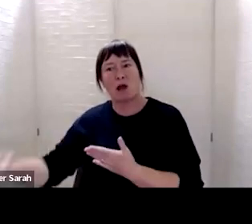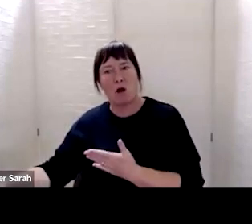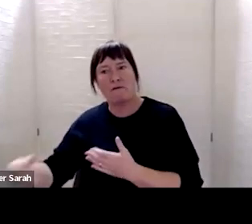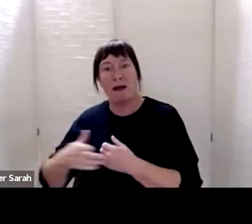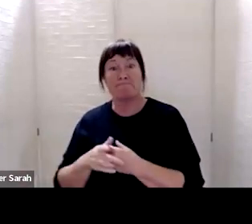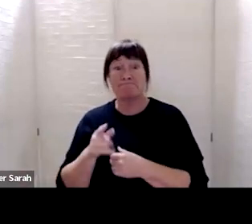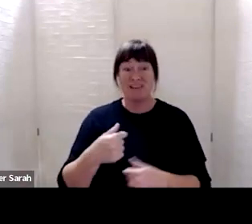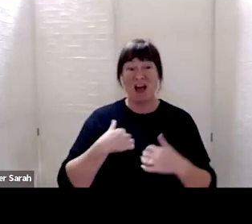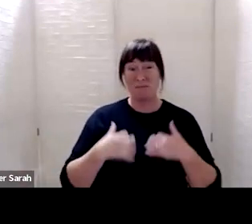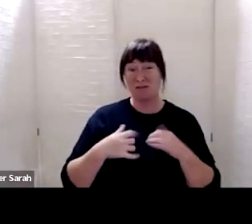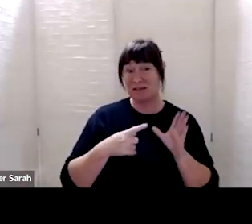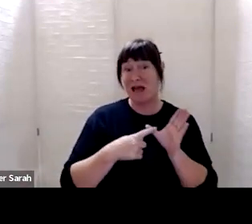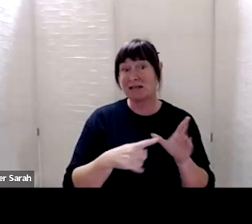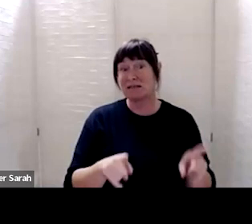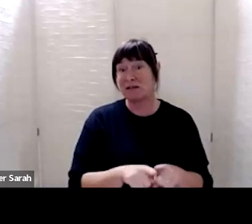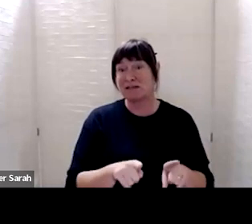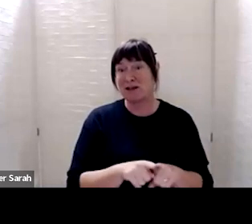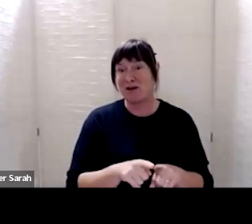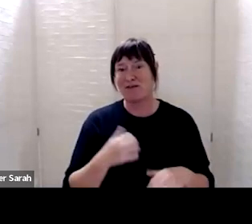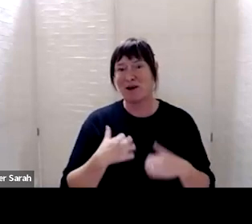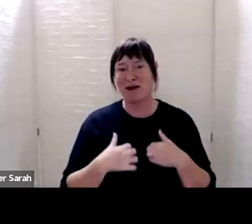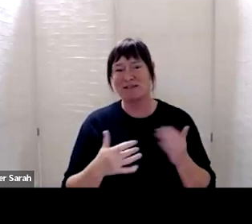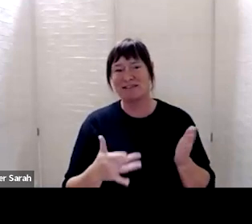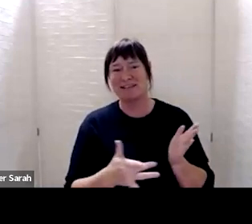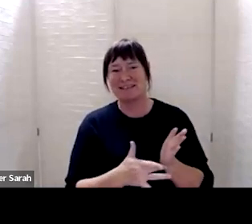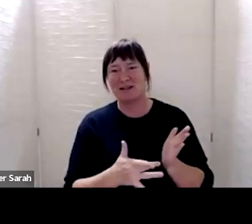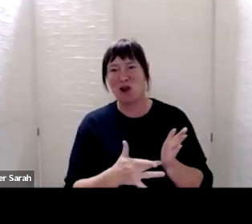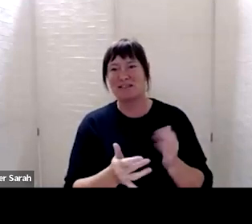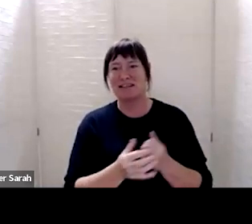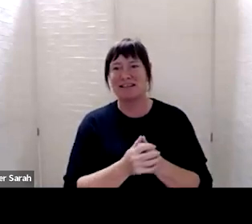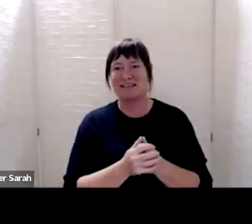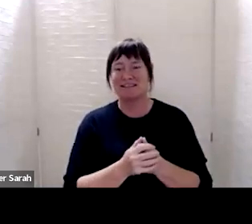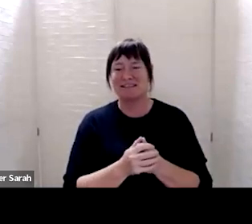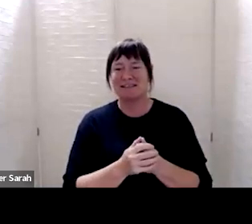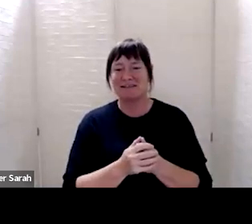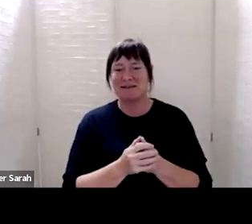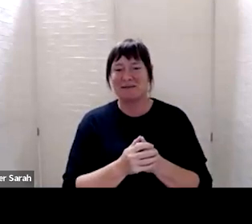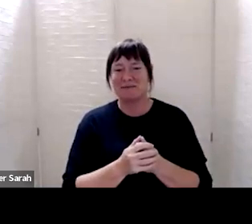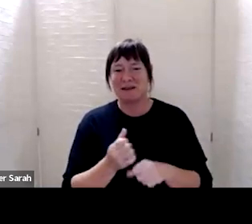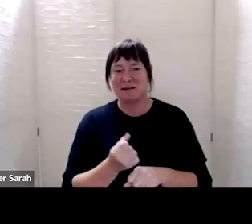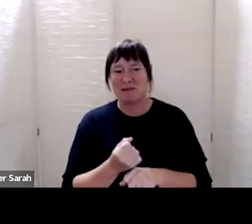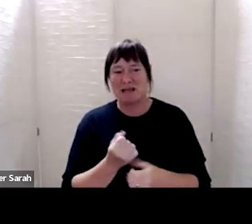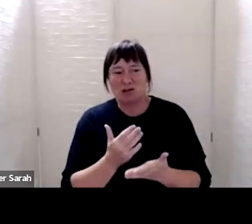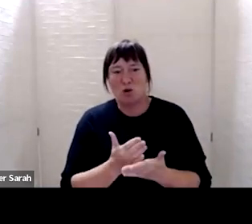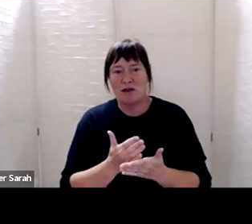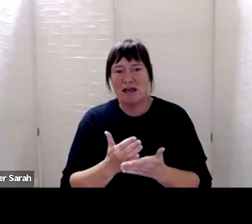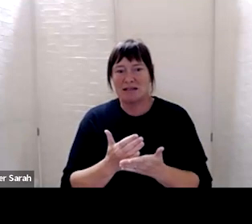because I’m into technology and, you know, making sure that our support technology